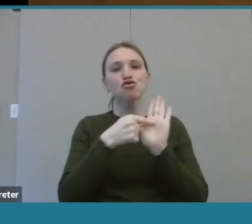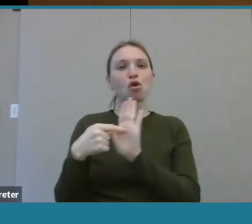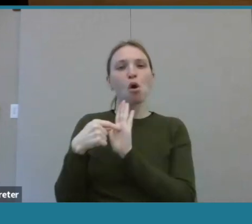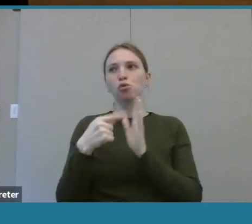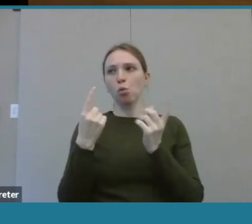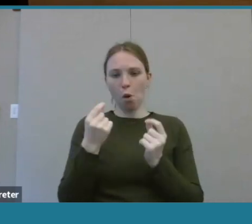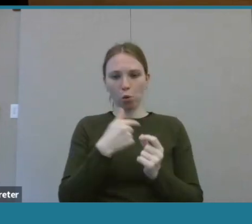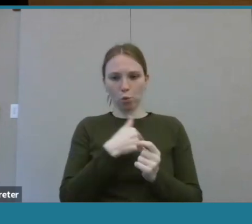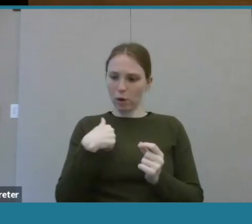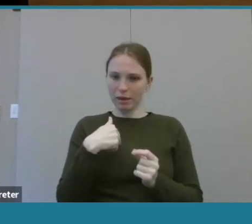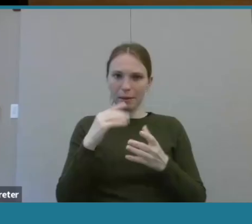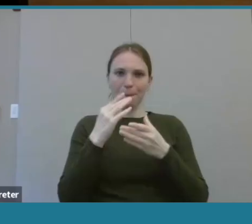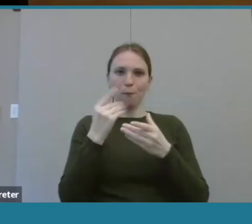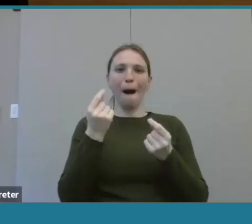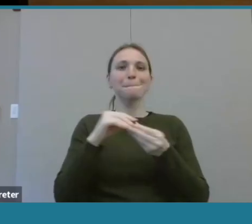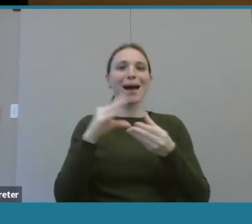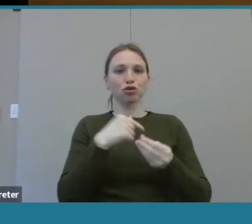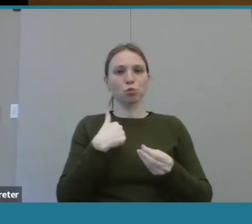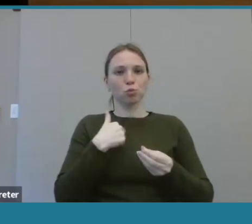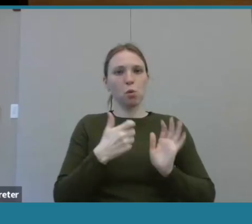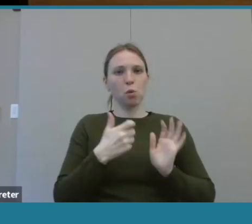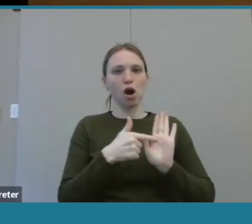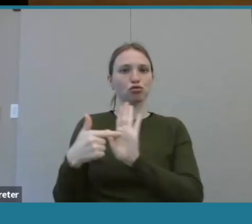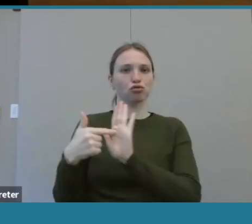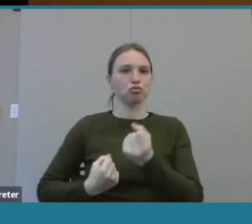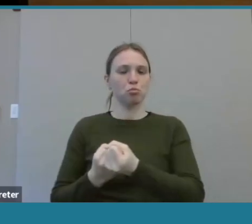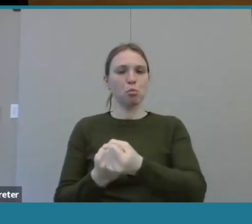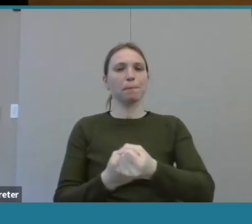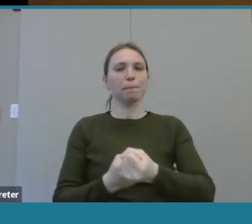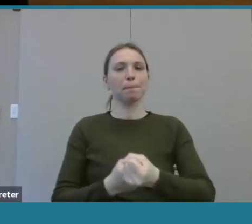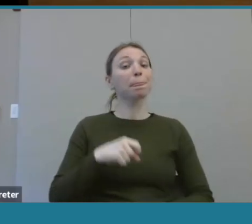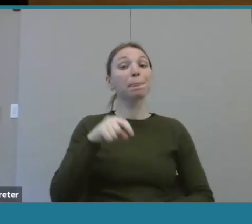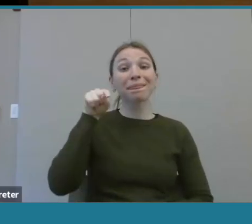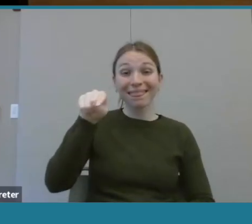This is the process that that group uses regularly, and this is the process